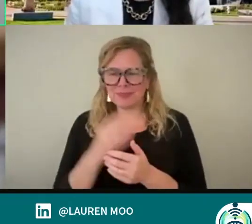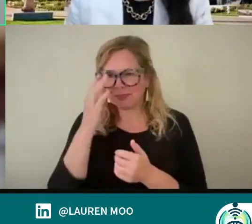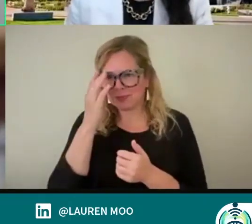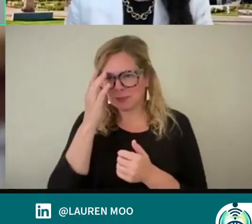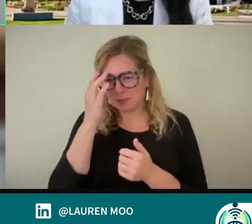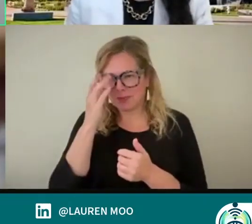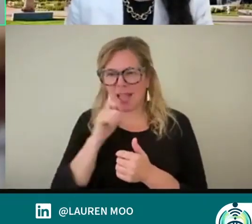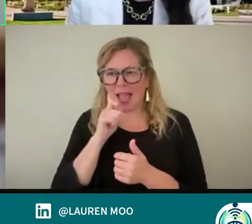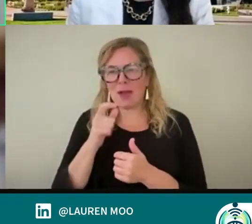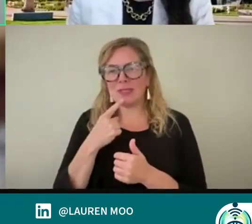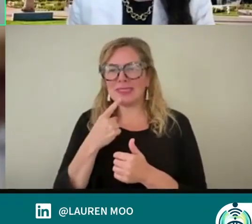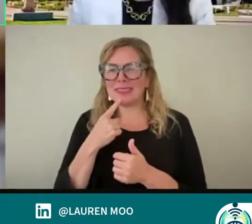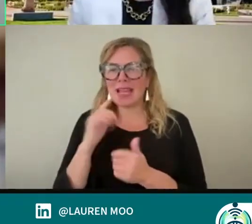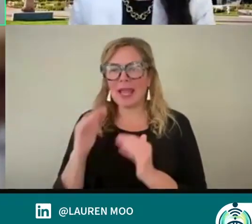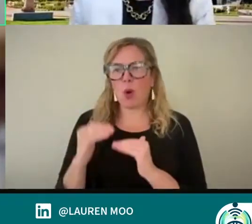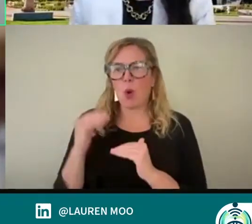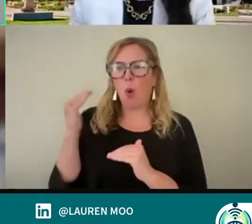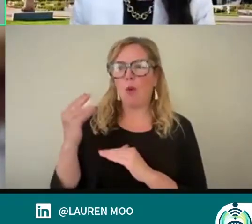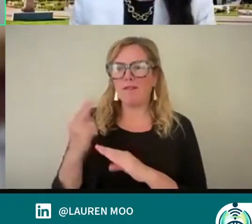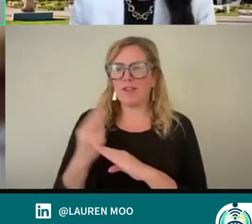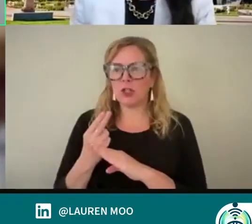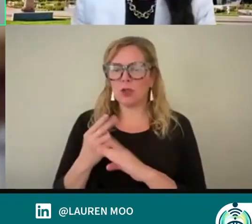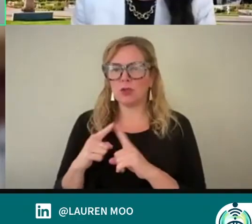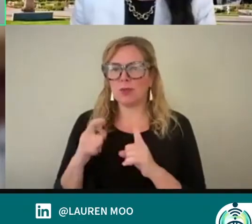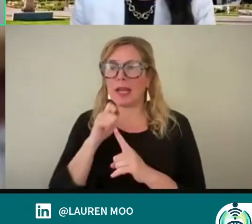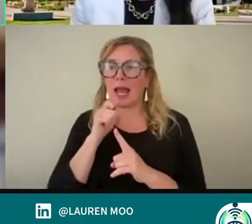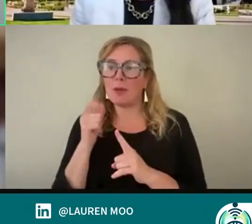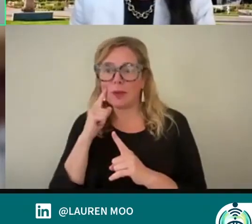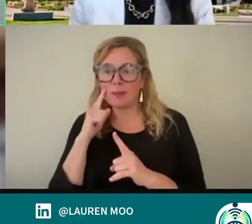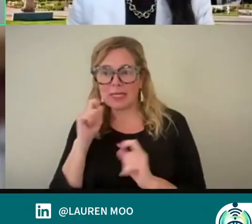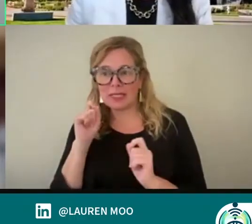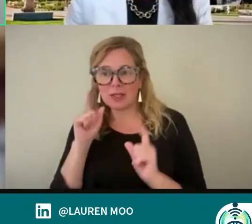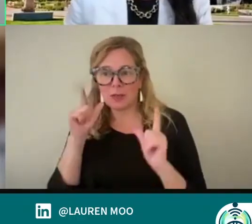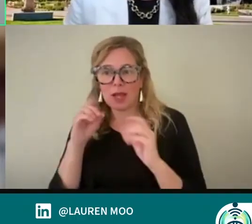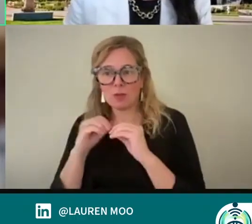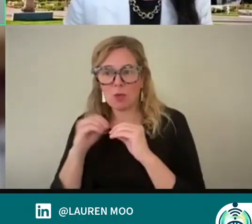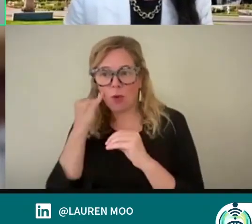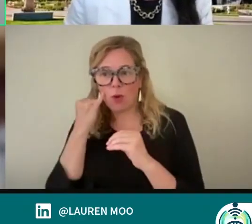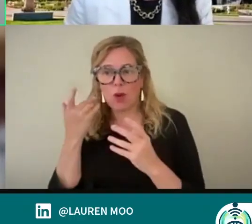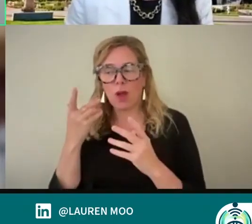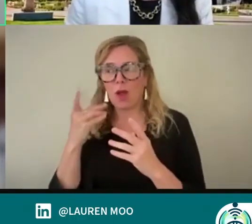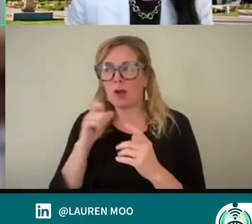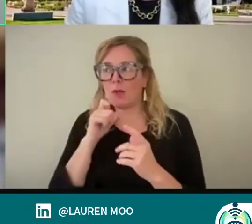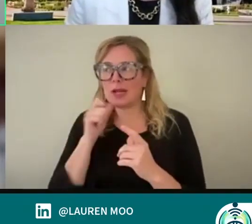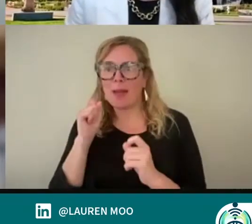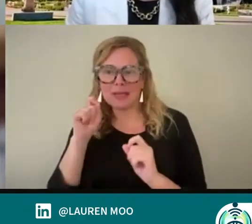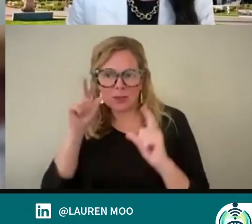but I would be surprised if there was overuse. >> Sowmya Iyer: Certainly, thank you and I